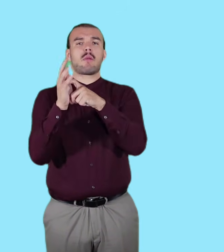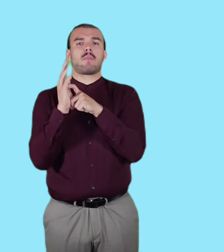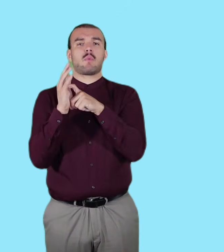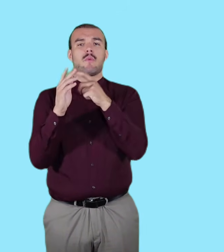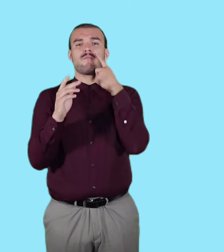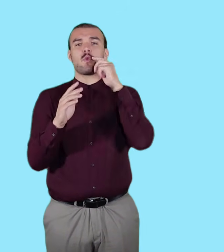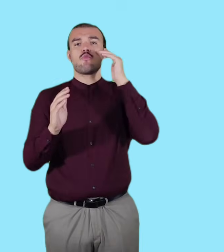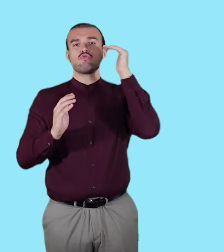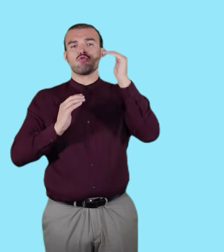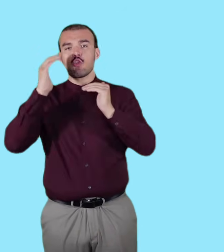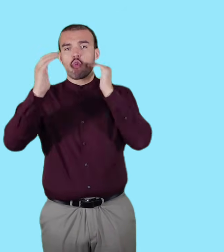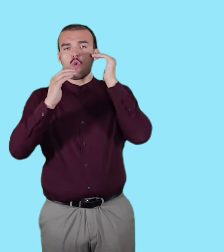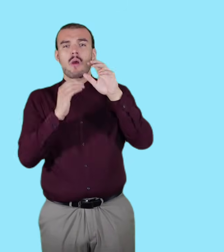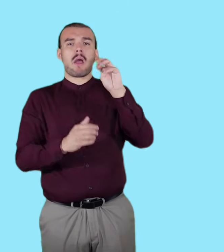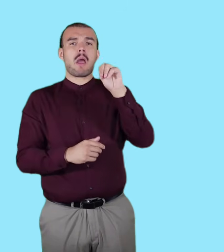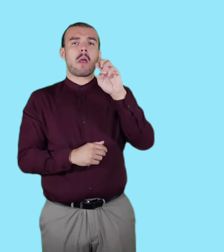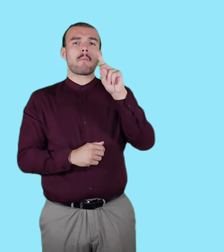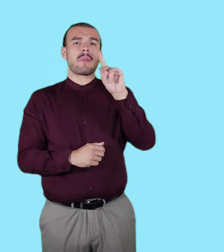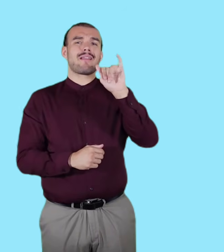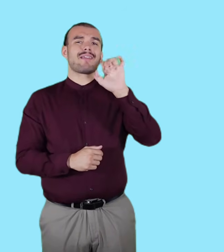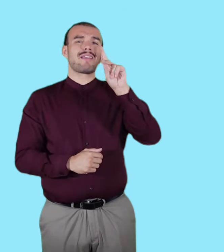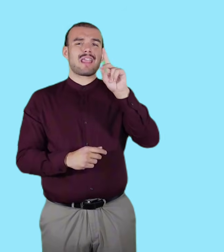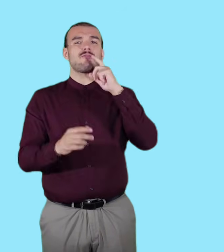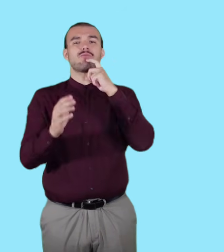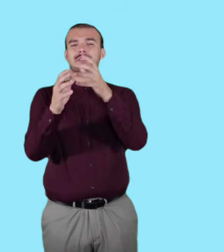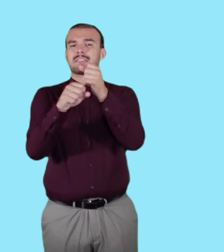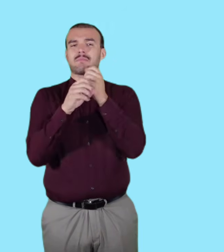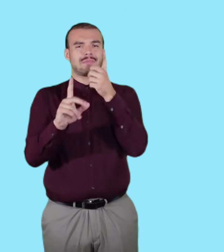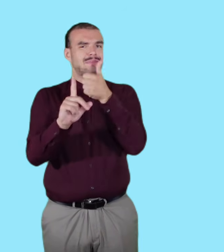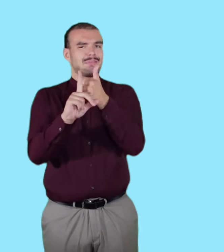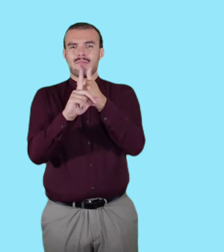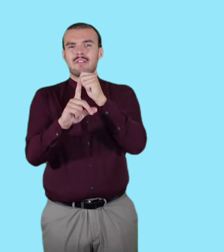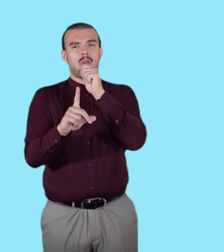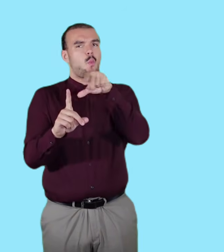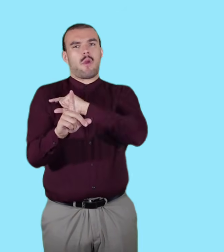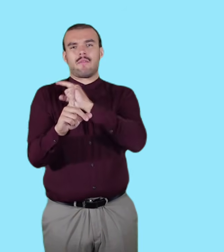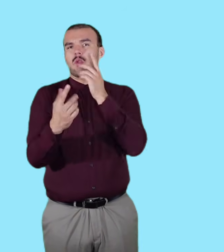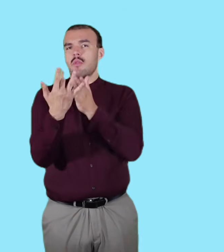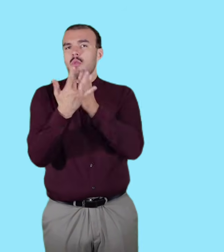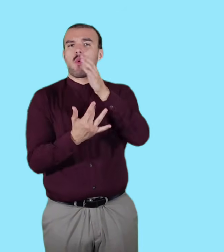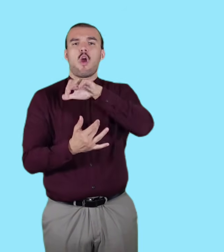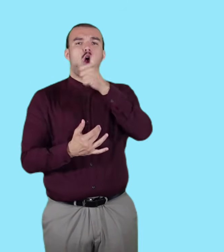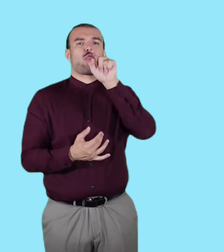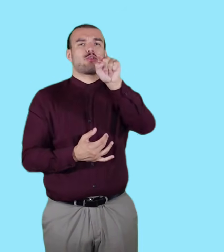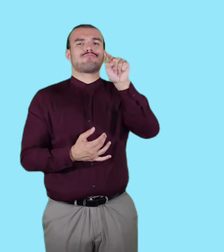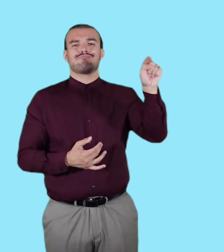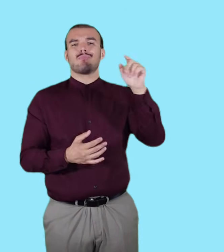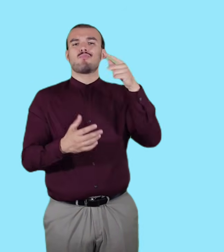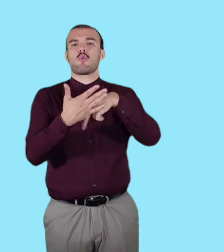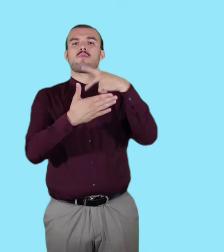for adult Medicaid recipients who don't qualify through any other Medicaid program.